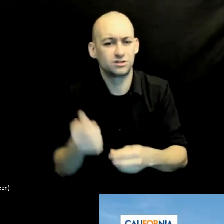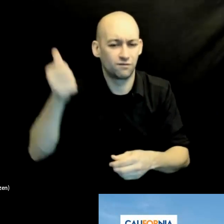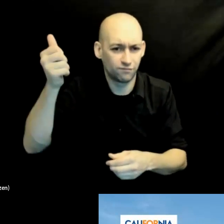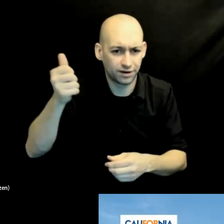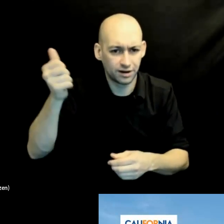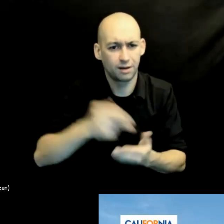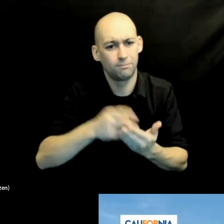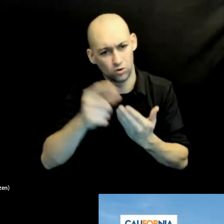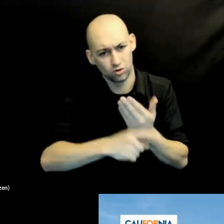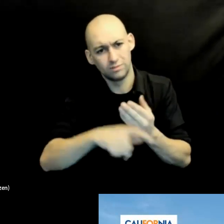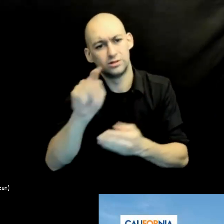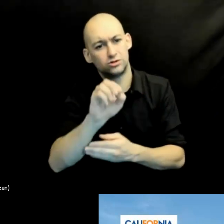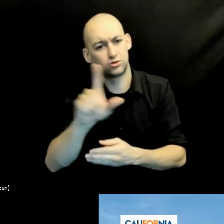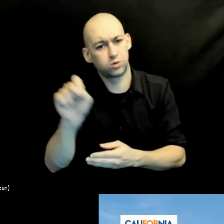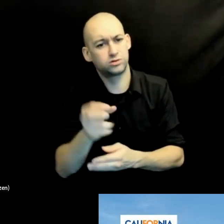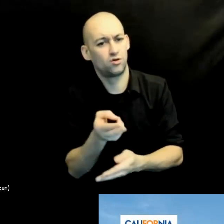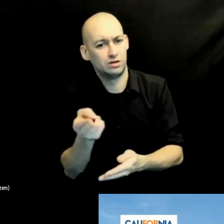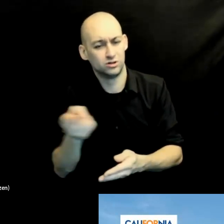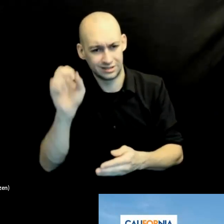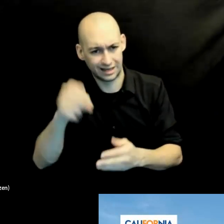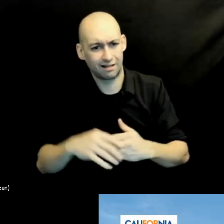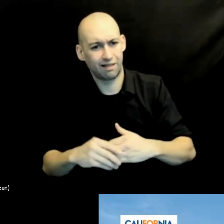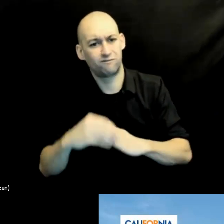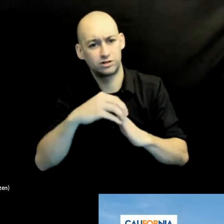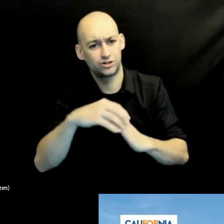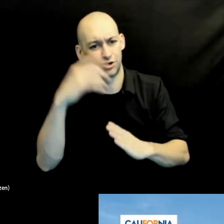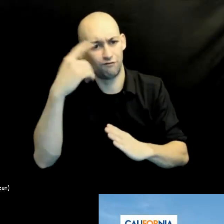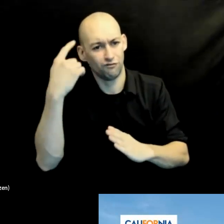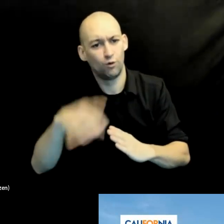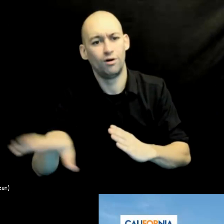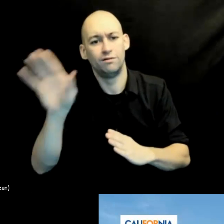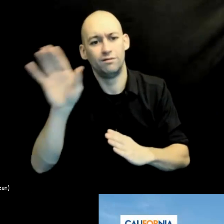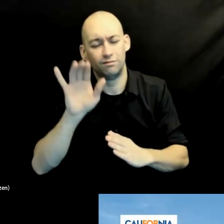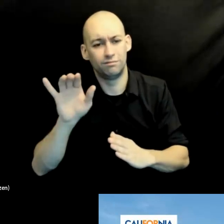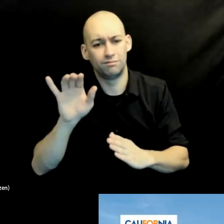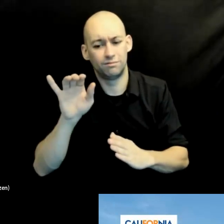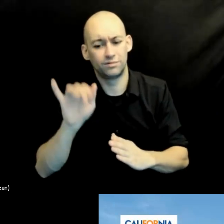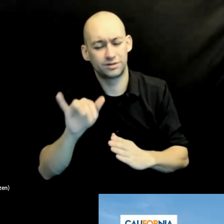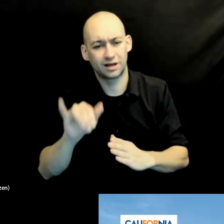tools and resources that could be leveraged to support. This, this, the implementation of